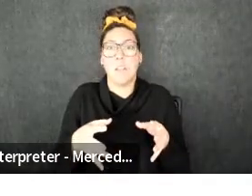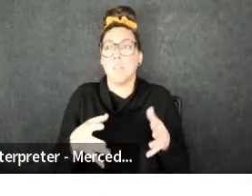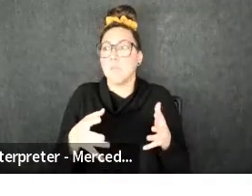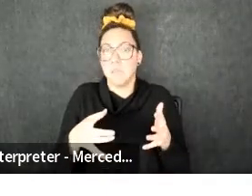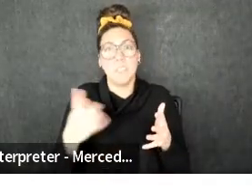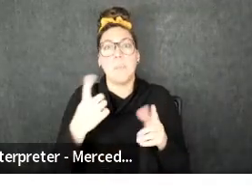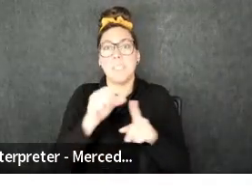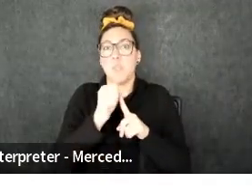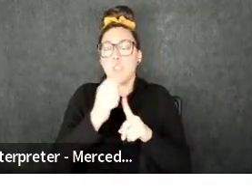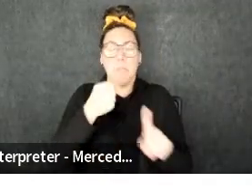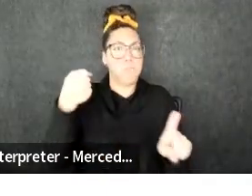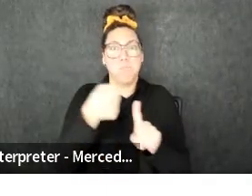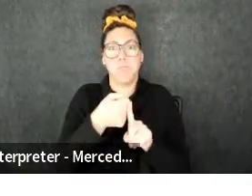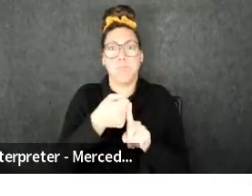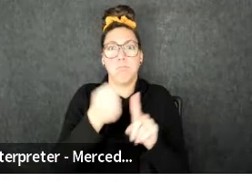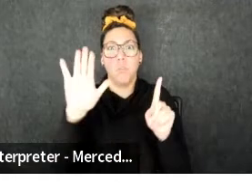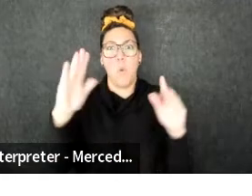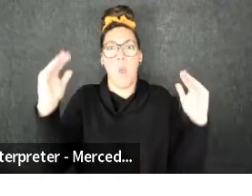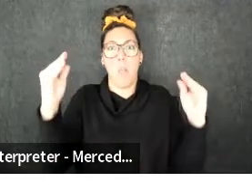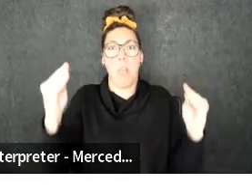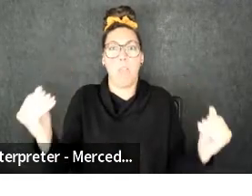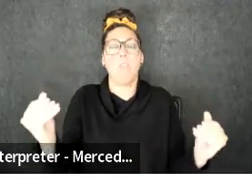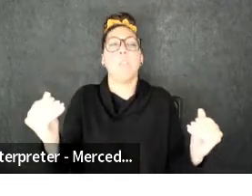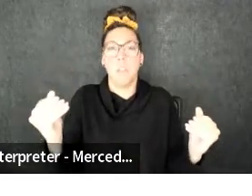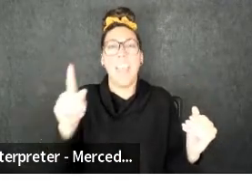or need to be addressed before we can